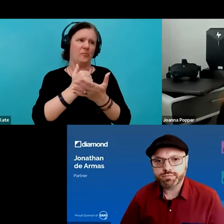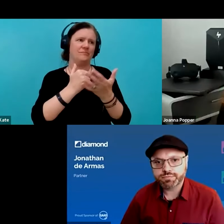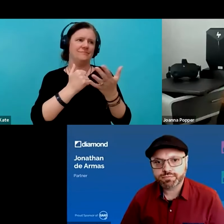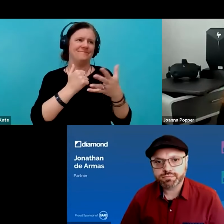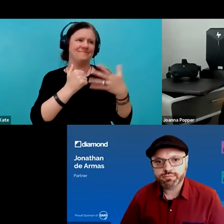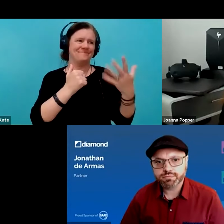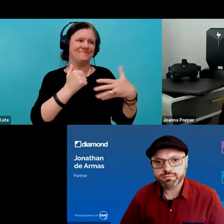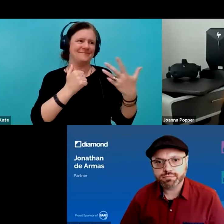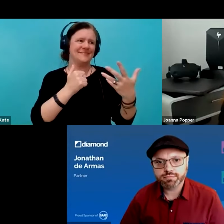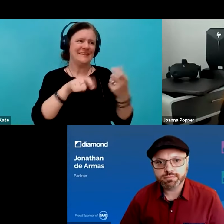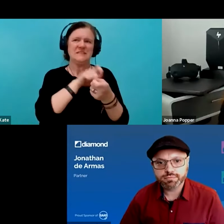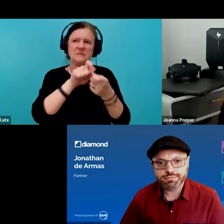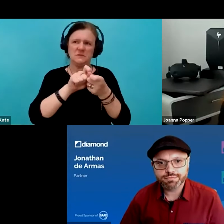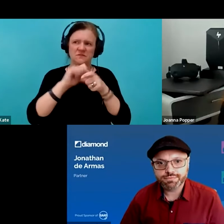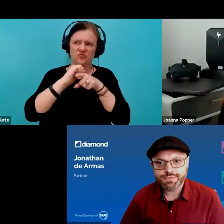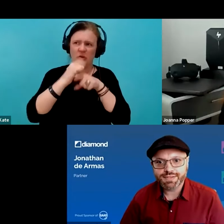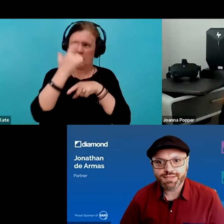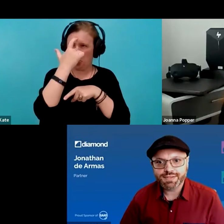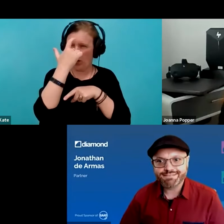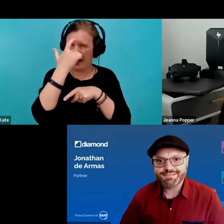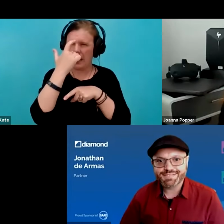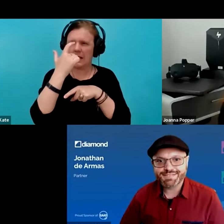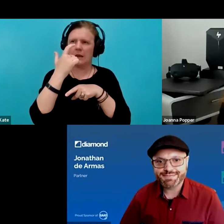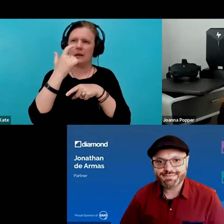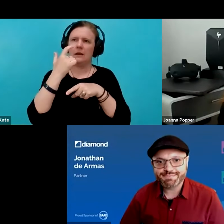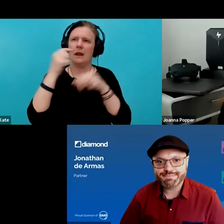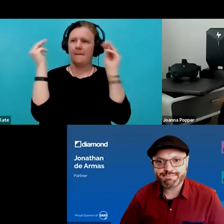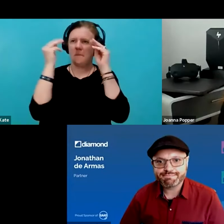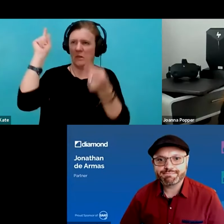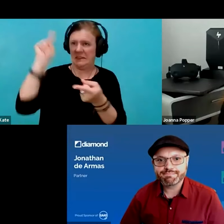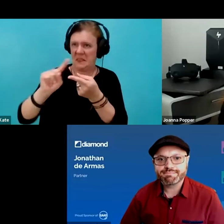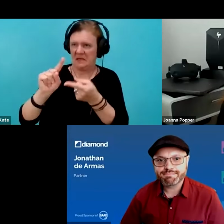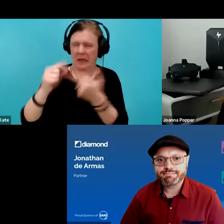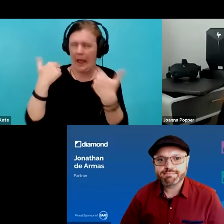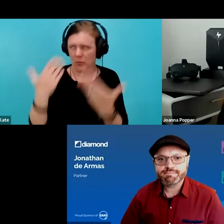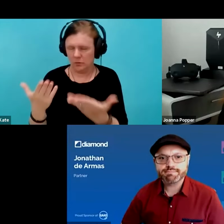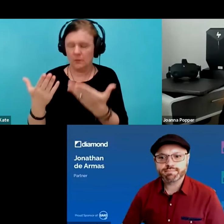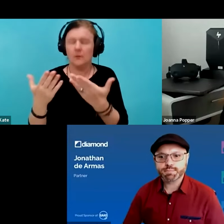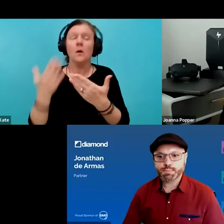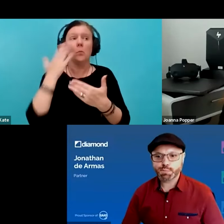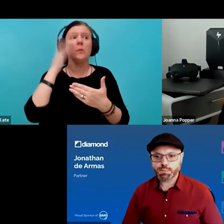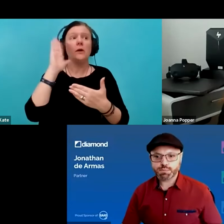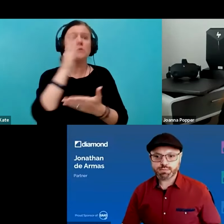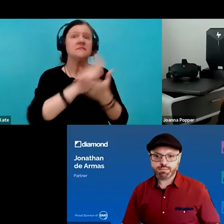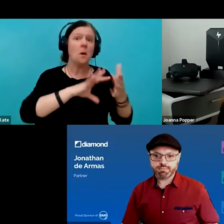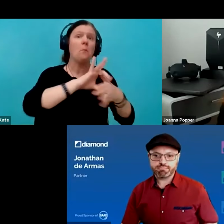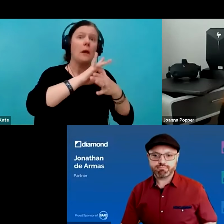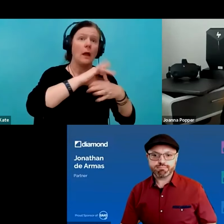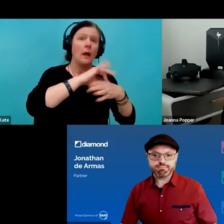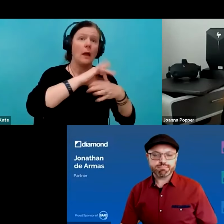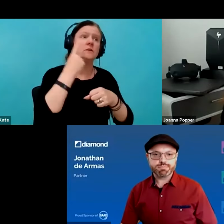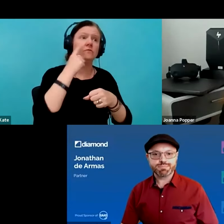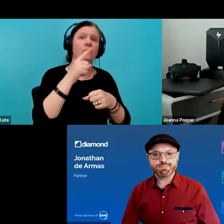Joanna Popper: specifically trained on the brain and to decrease migraines. But I, you know, we know that there's content that's created to decrease PTSD.